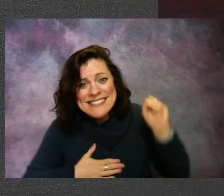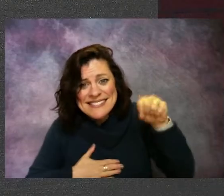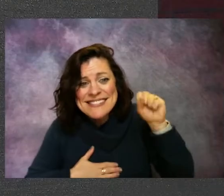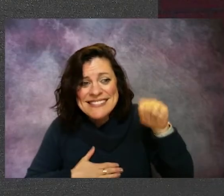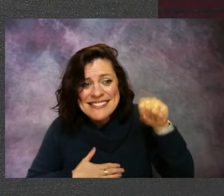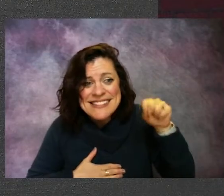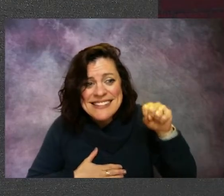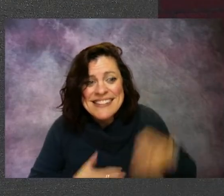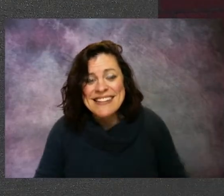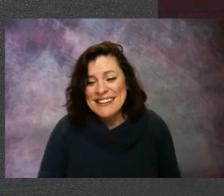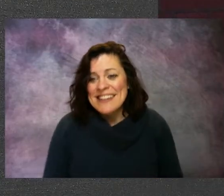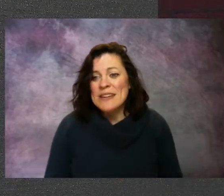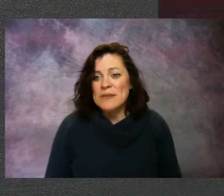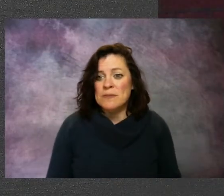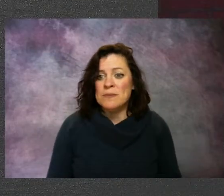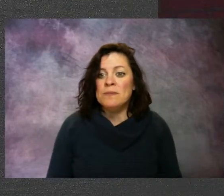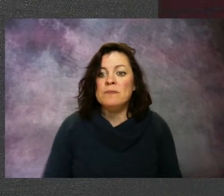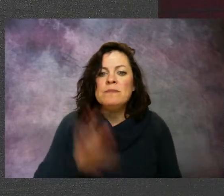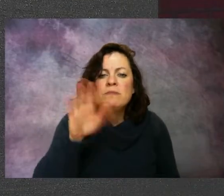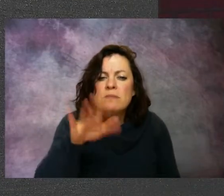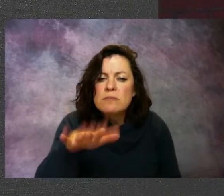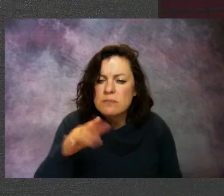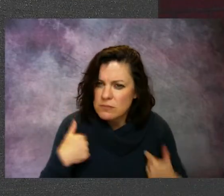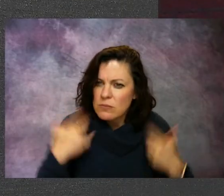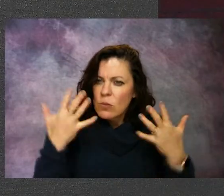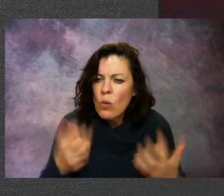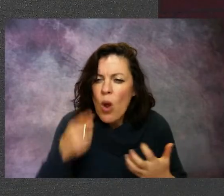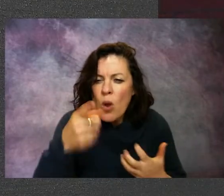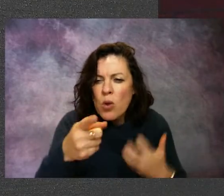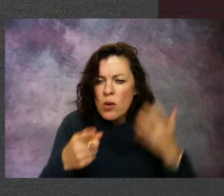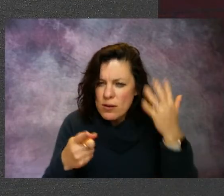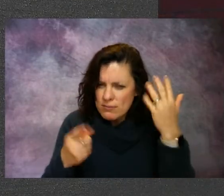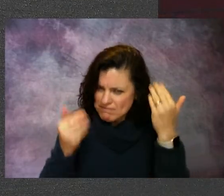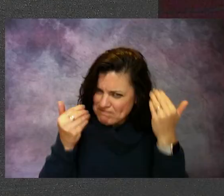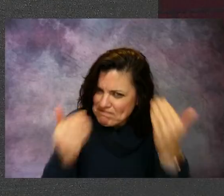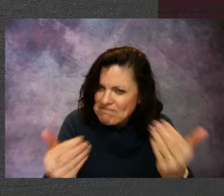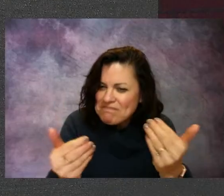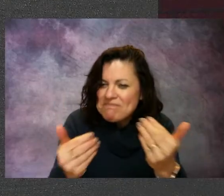So, I want you to take a second and go look out your window